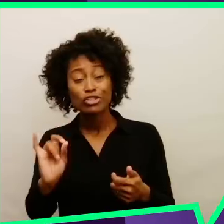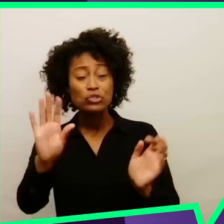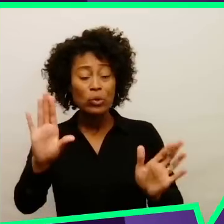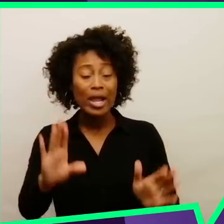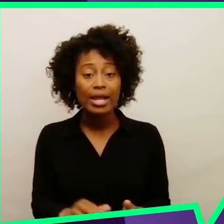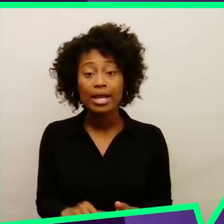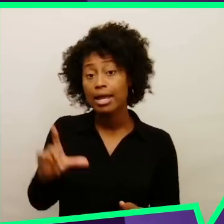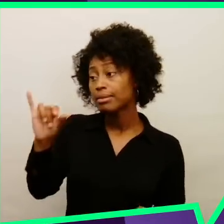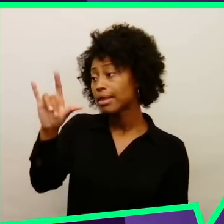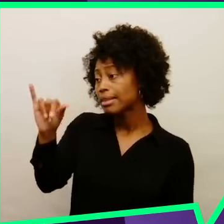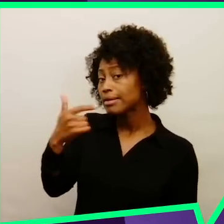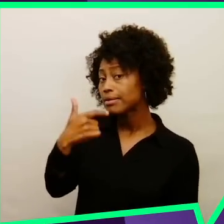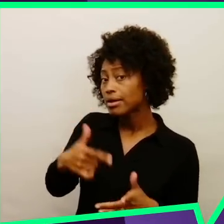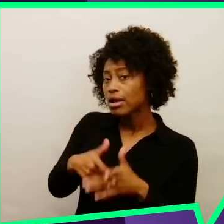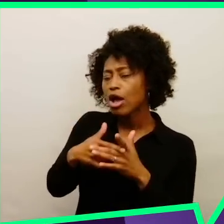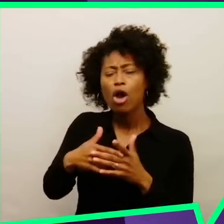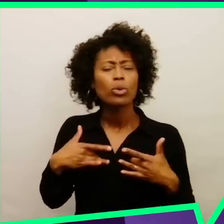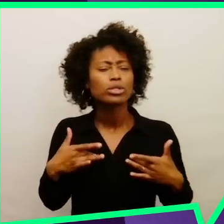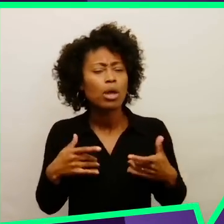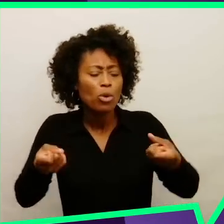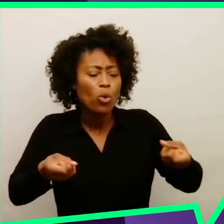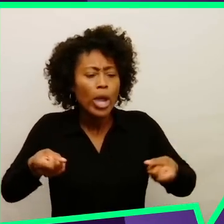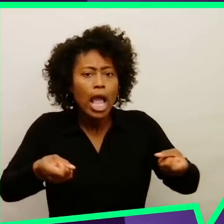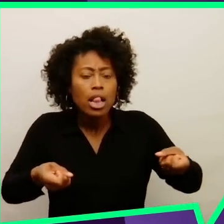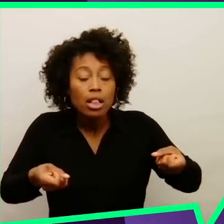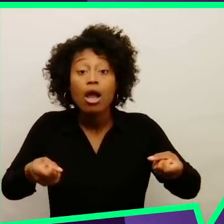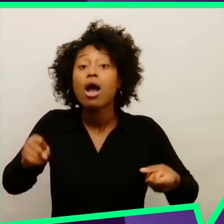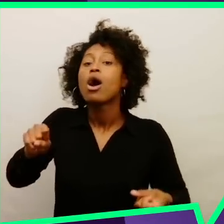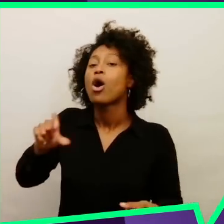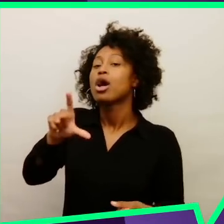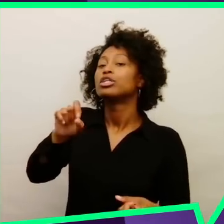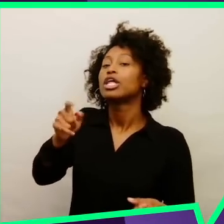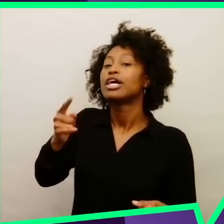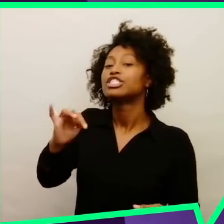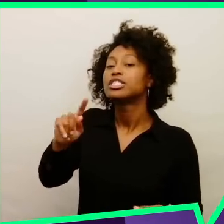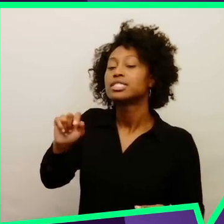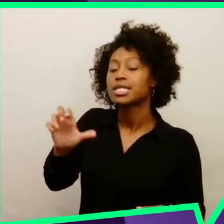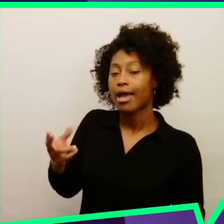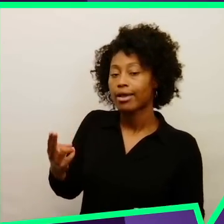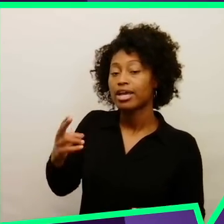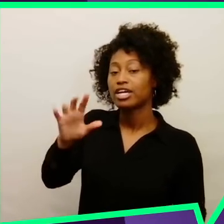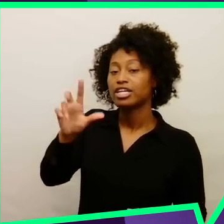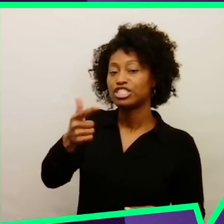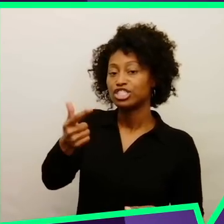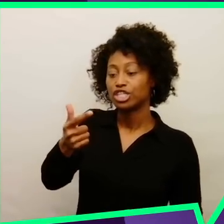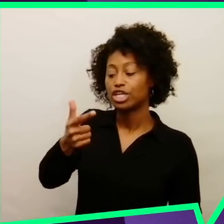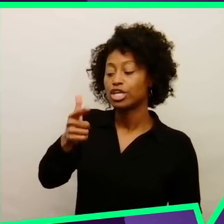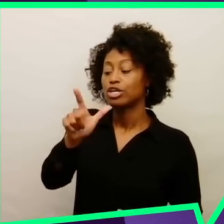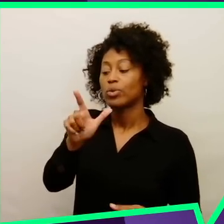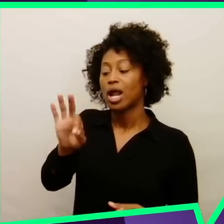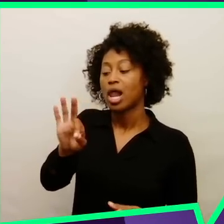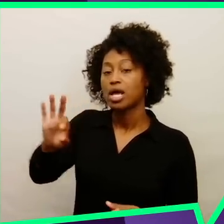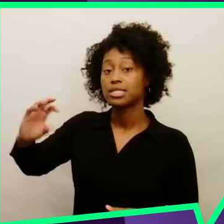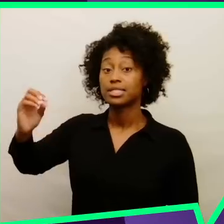What about the wheel, Zach? So this is a Logitech G29.